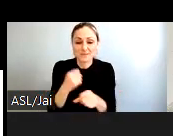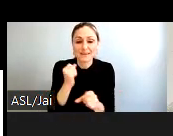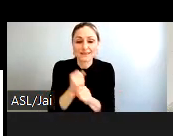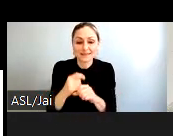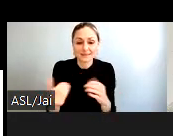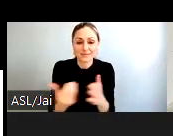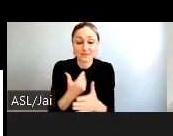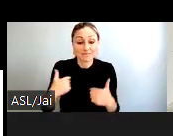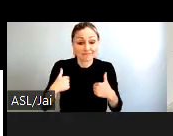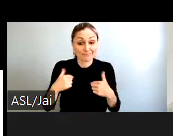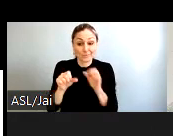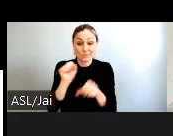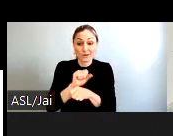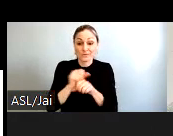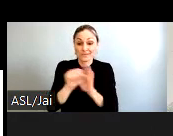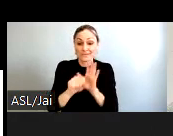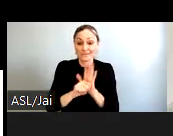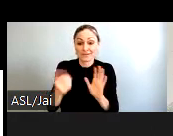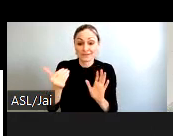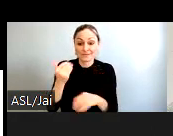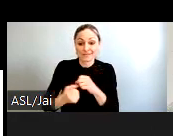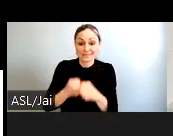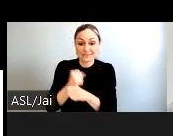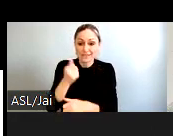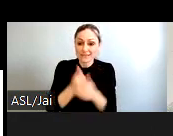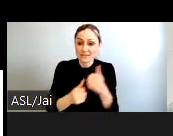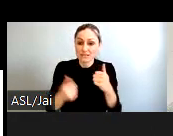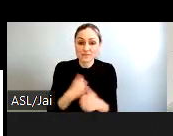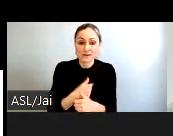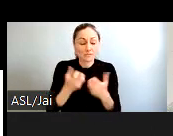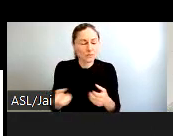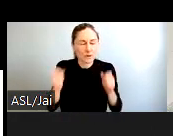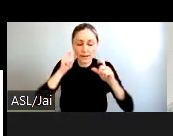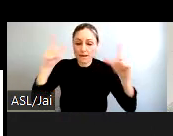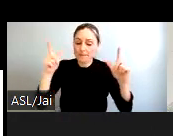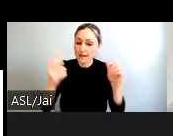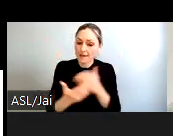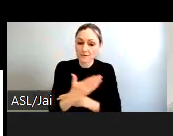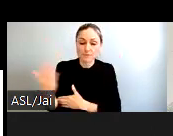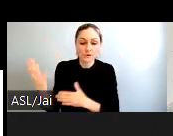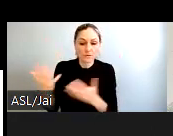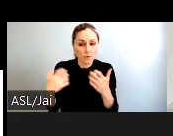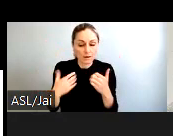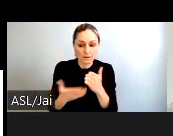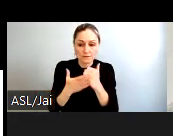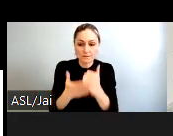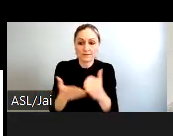I know each of us get up in the morning wanting to serve people and help people. So I know we can do this. We can make this change